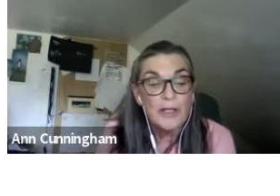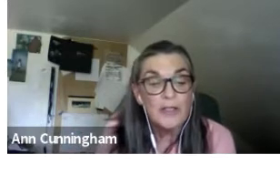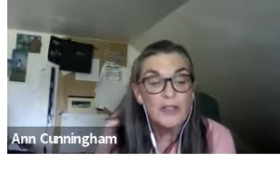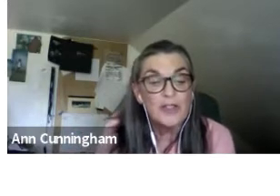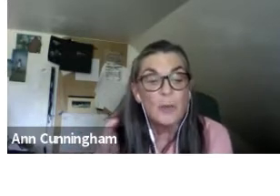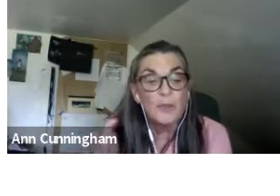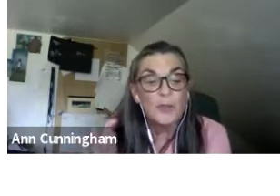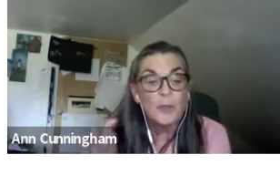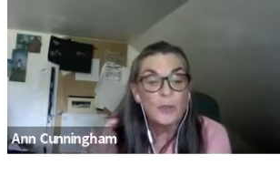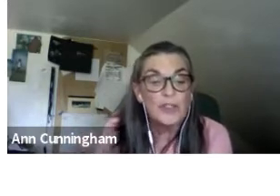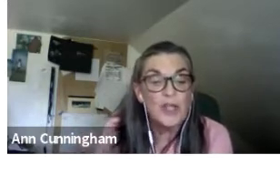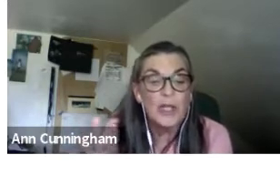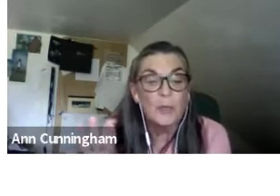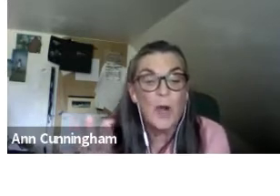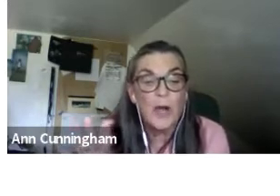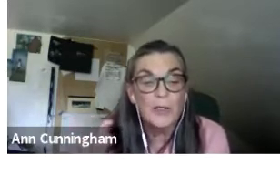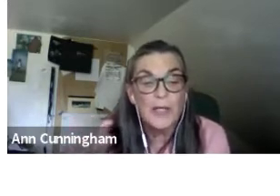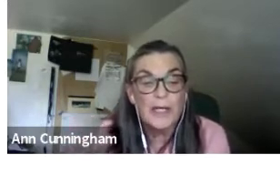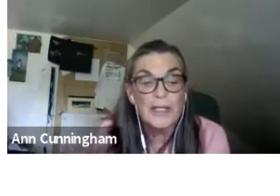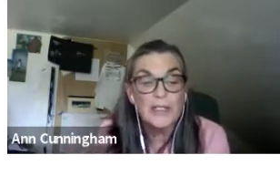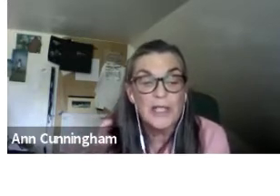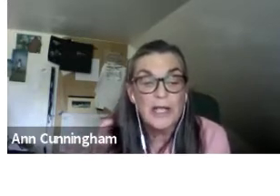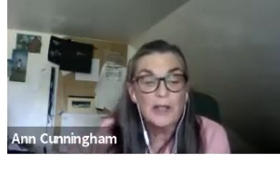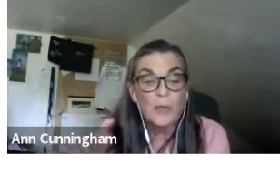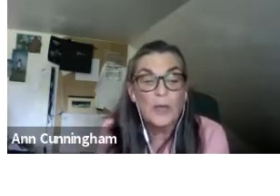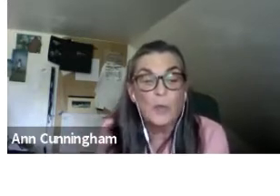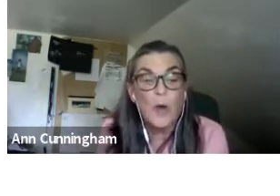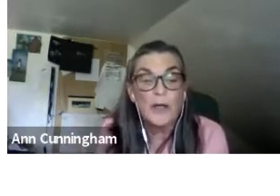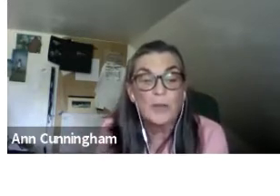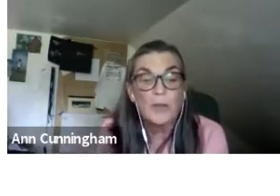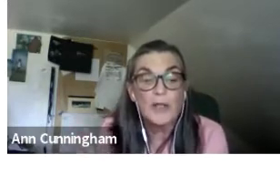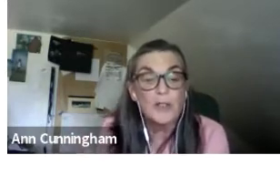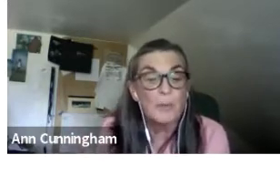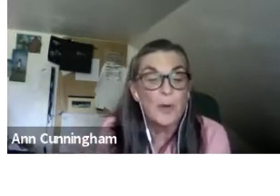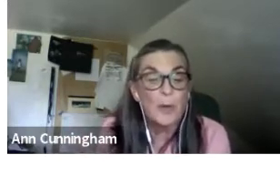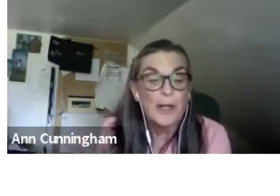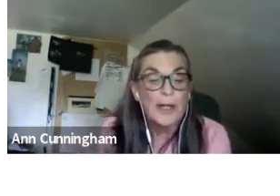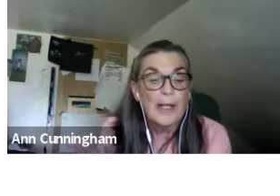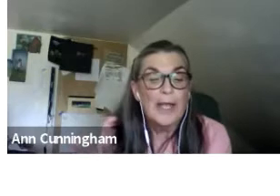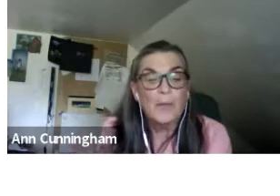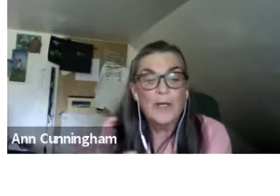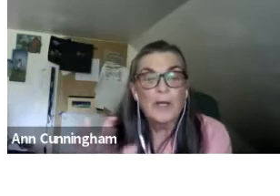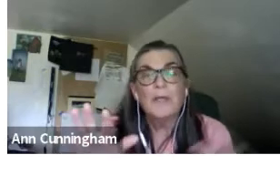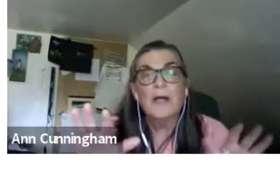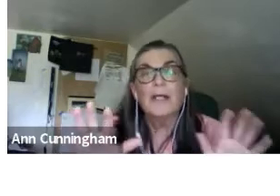sculpture with gently rock your hands the way water rocks a boat. When I'm talking about